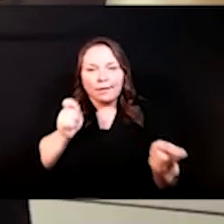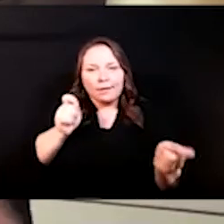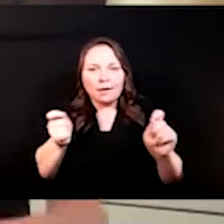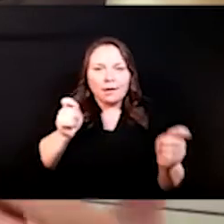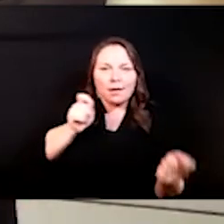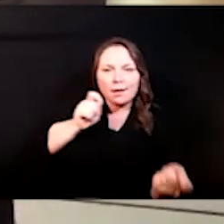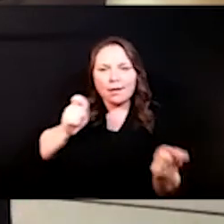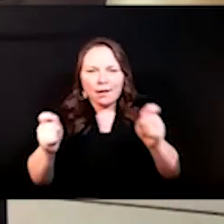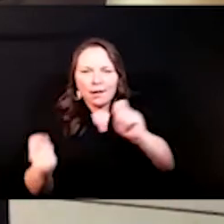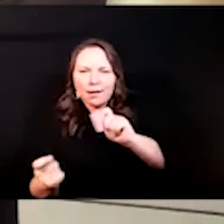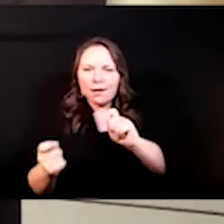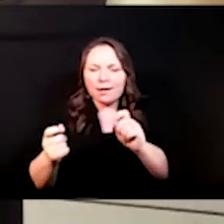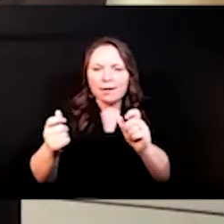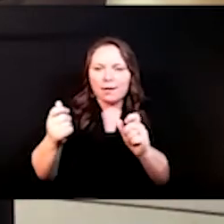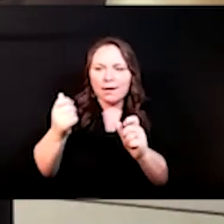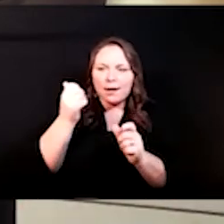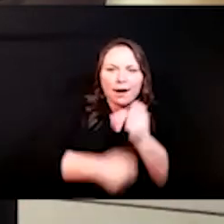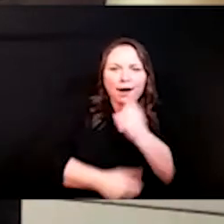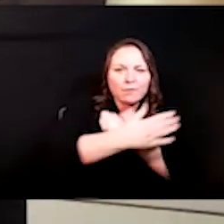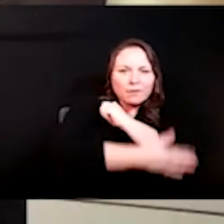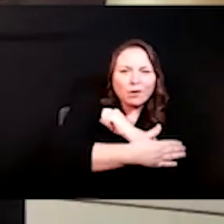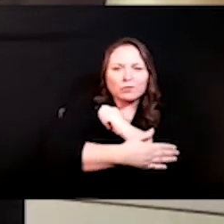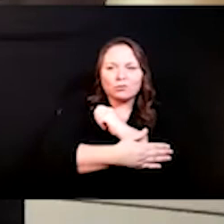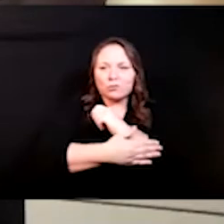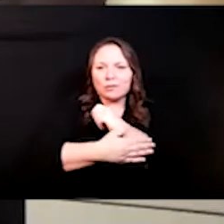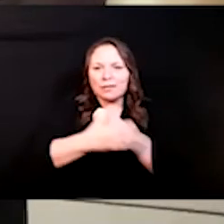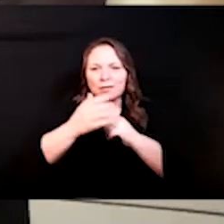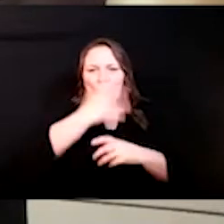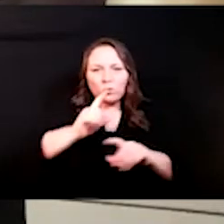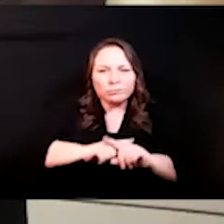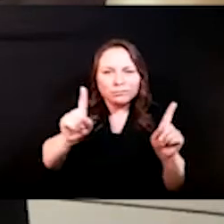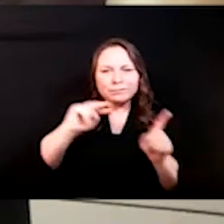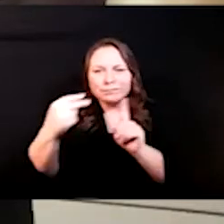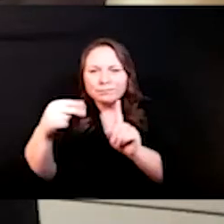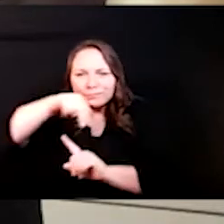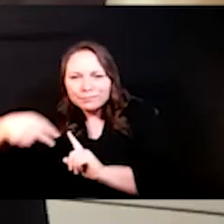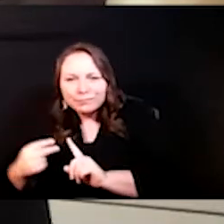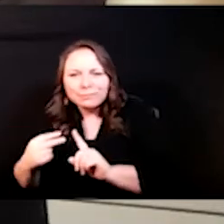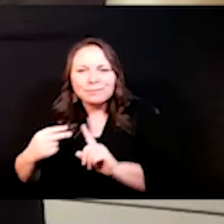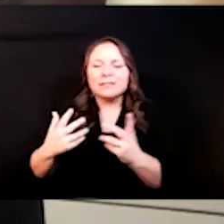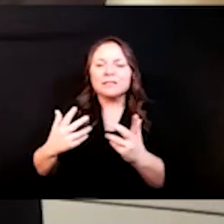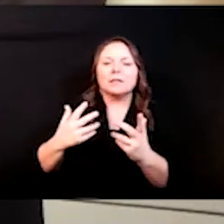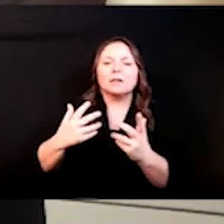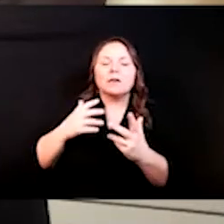AND THAT CAME UP A LOT AS WE TALK ABOUT COORDINATION. AS WE WATCHED THE TWISTS AND TURNS AND AS WE WATCHED DIFFERENT